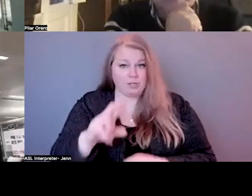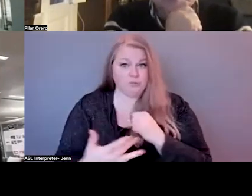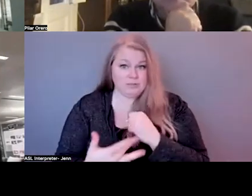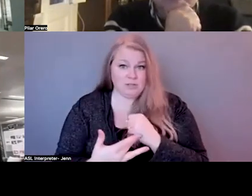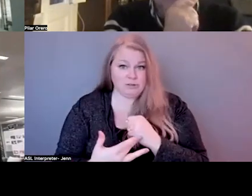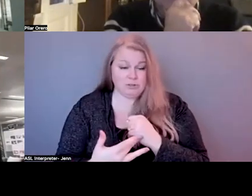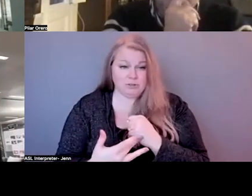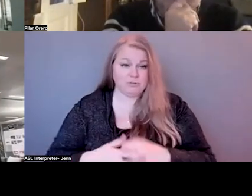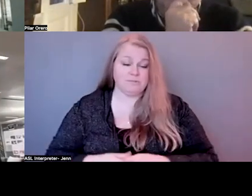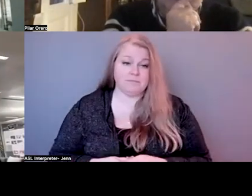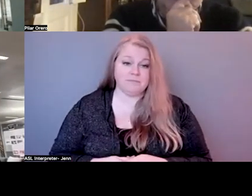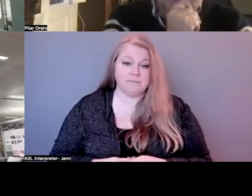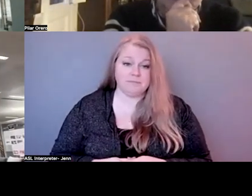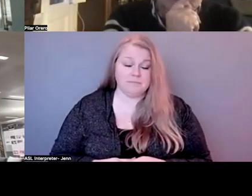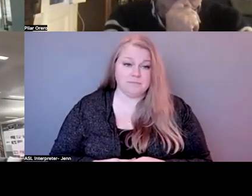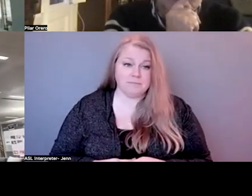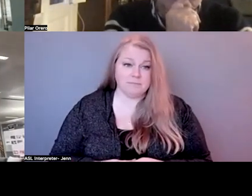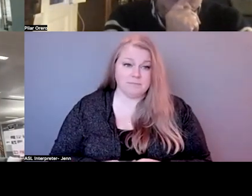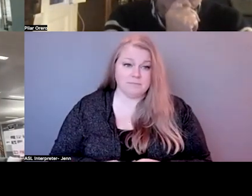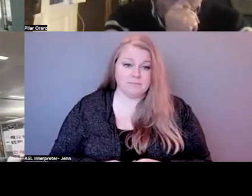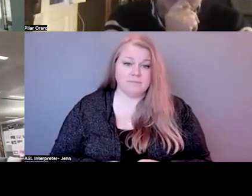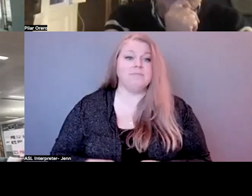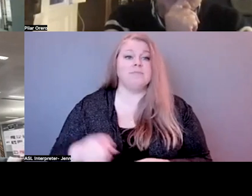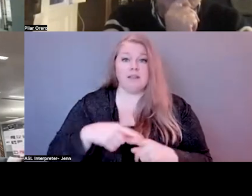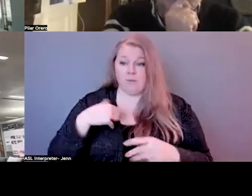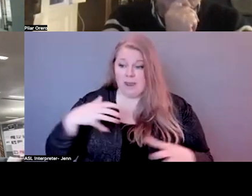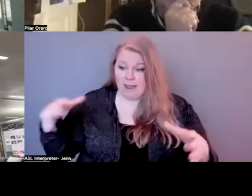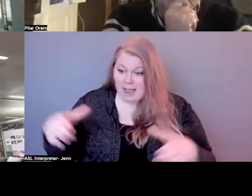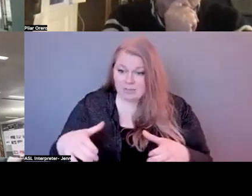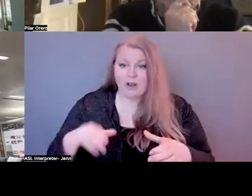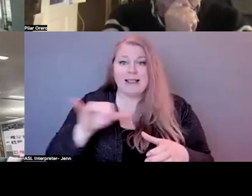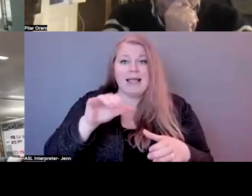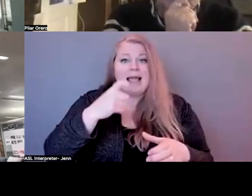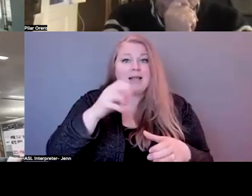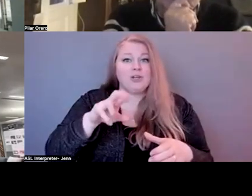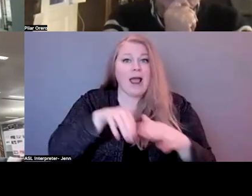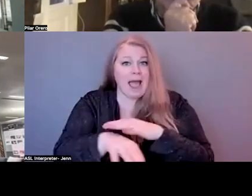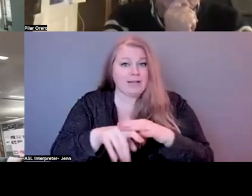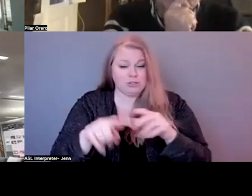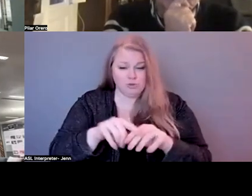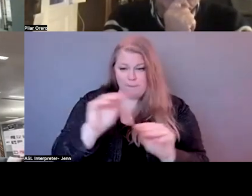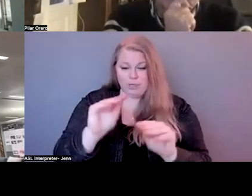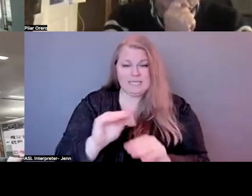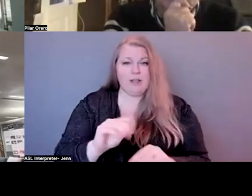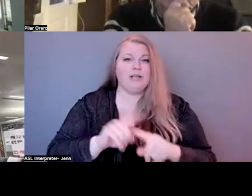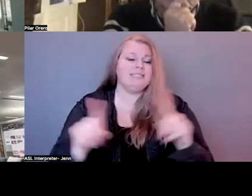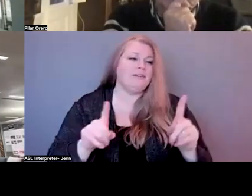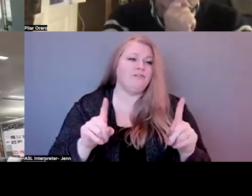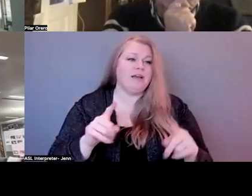Then in turn, we are gathering XR access trying to put together these different XR accessibility